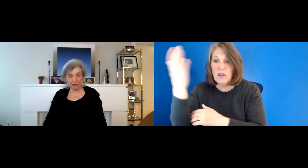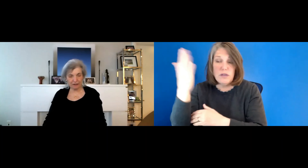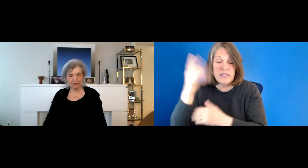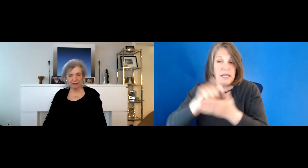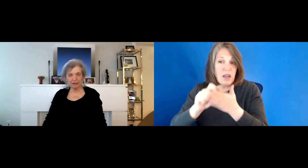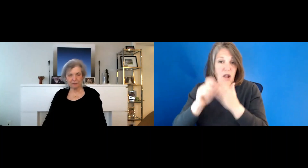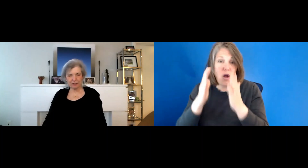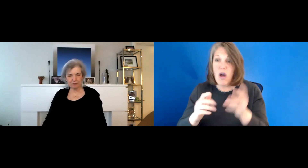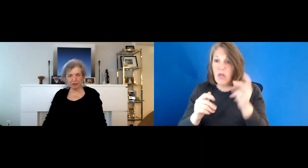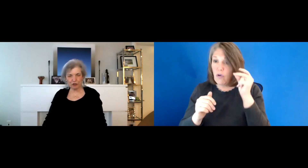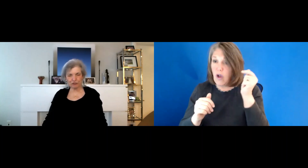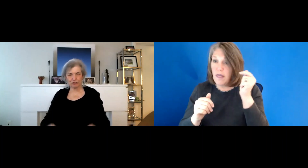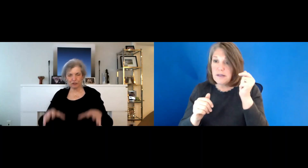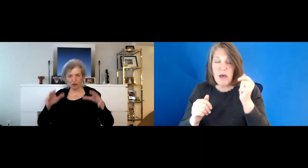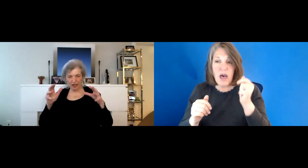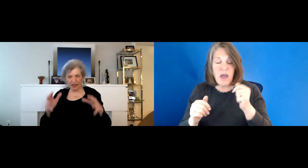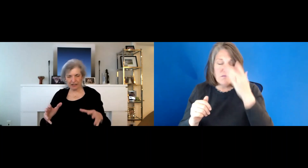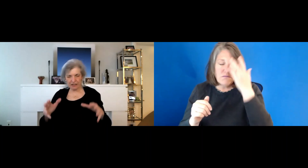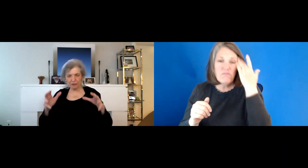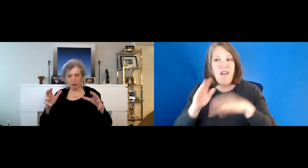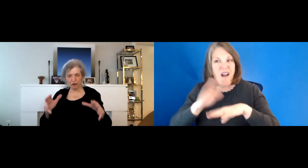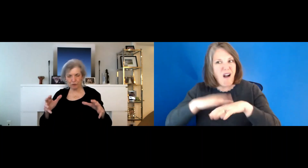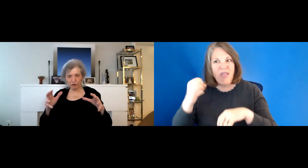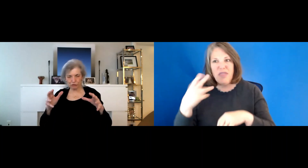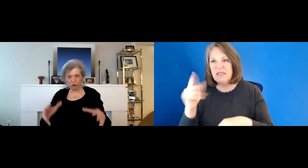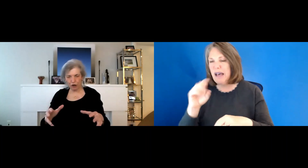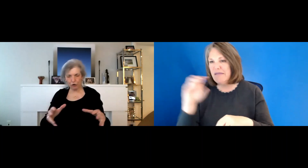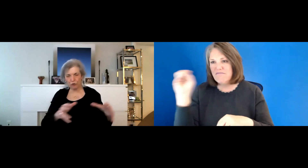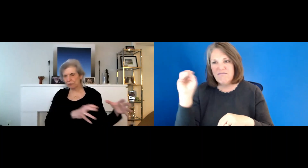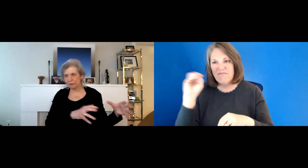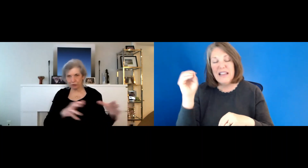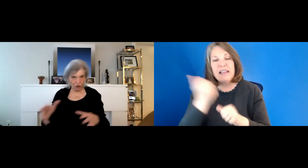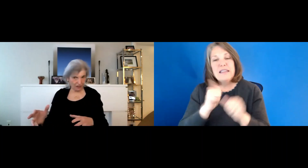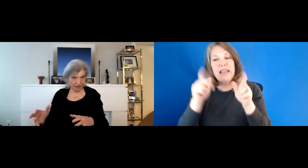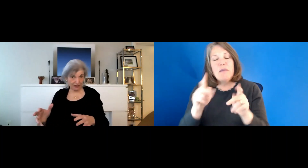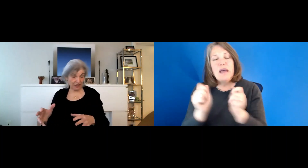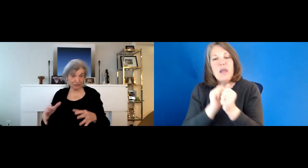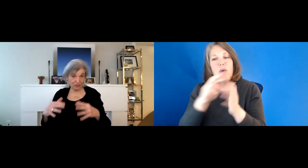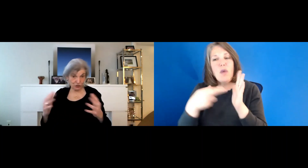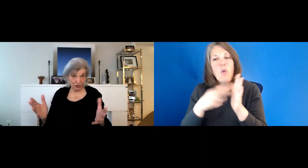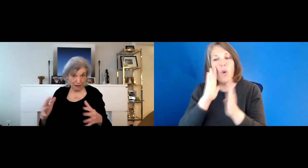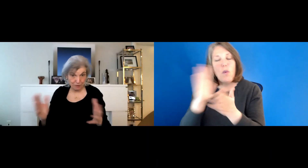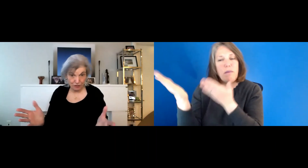17:43:24 , because anyone with a role will be brought in, not that it should happen on